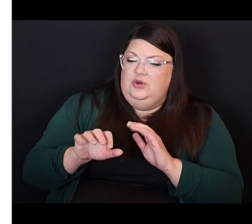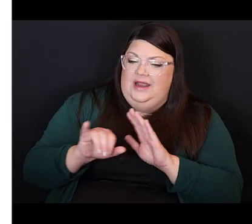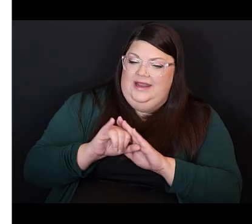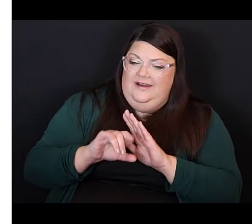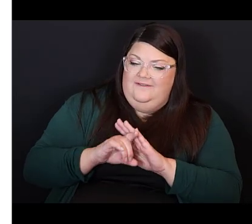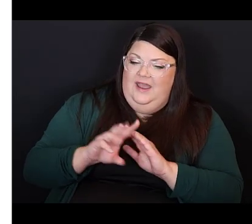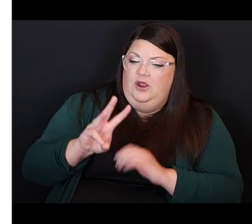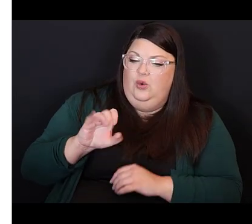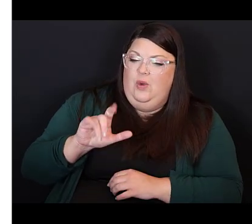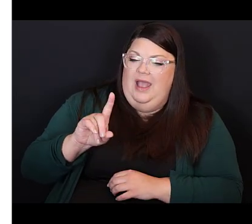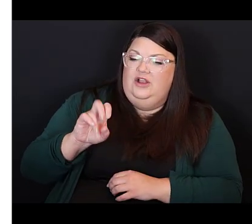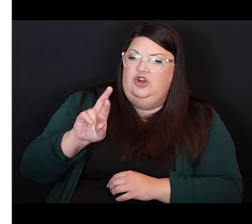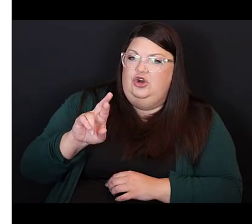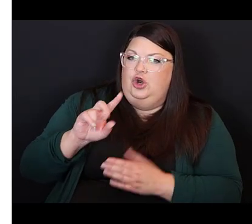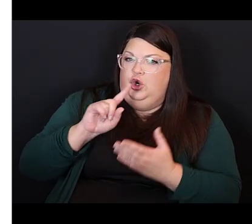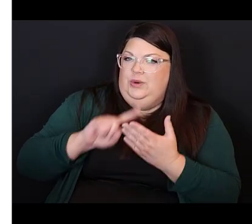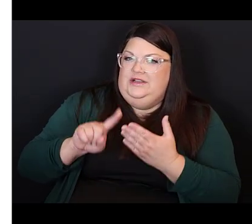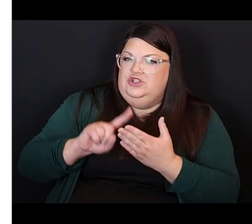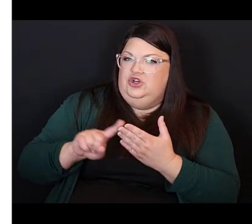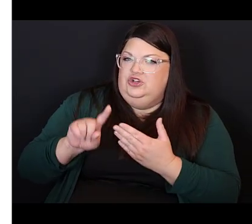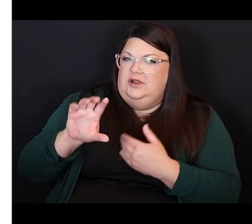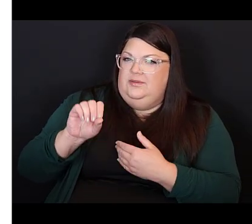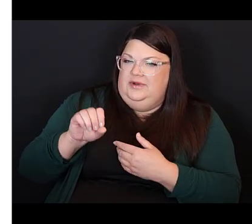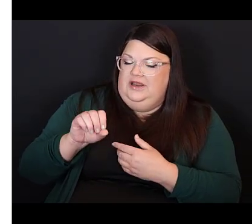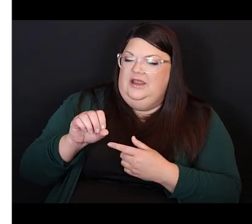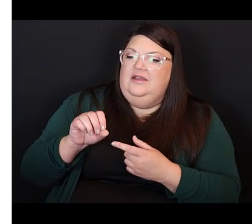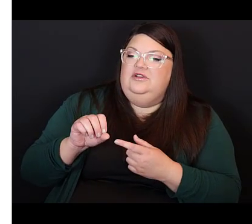a potential partner for your DIF project and what was the initial scope of work?